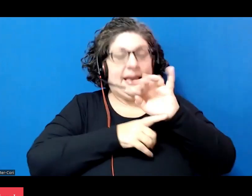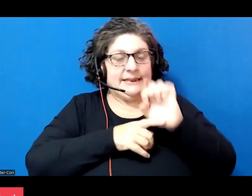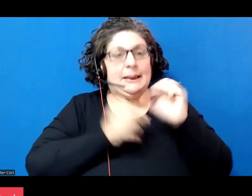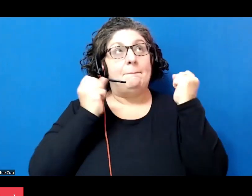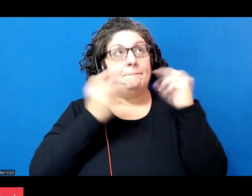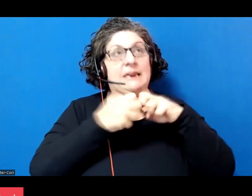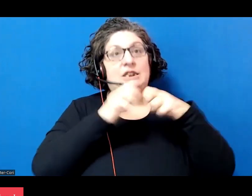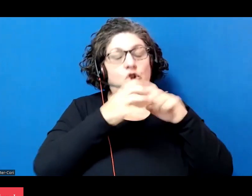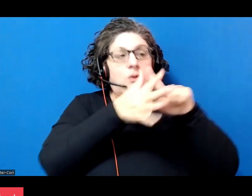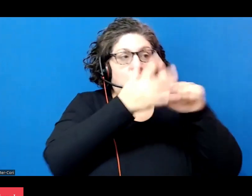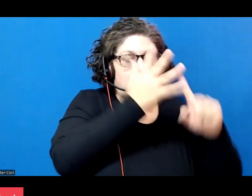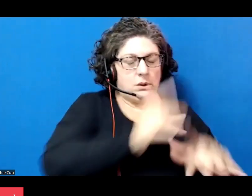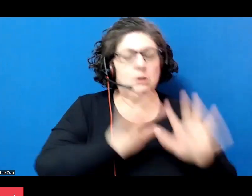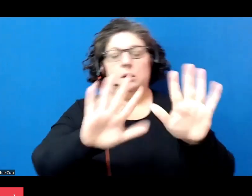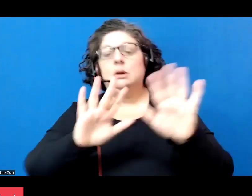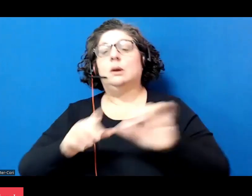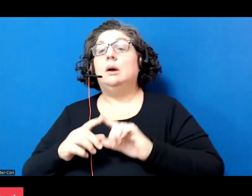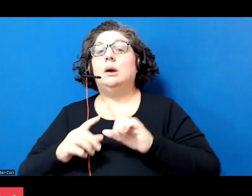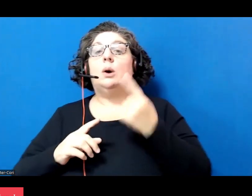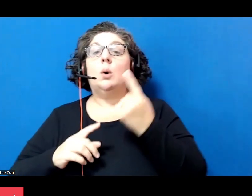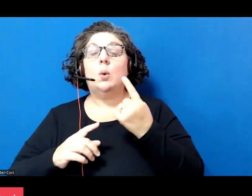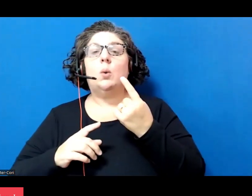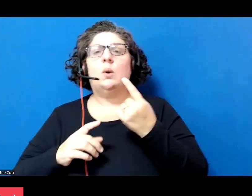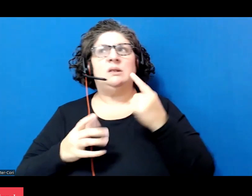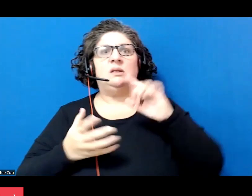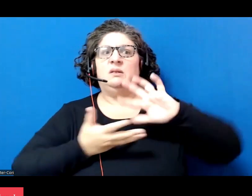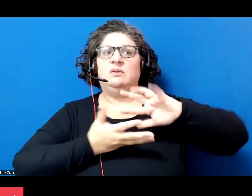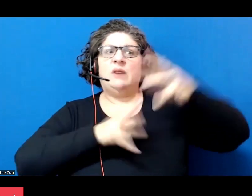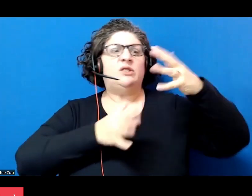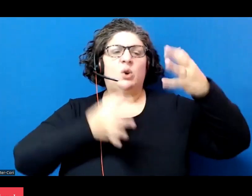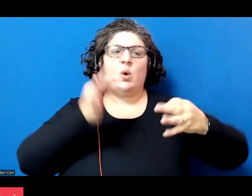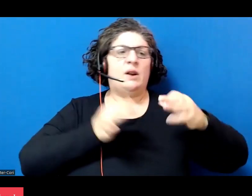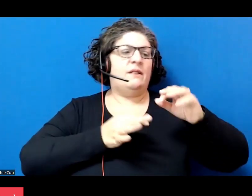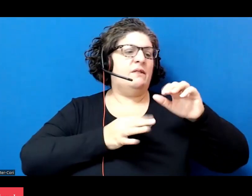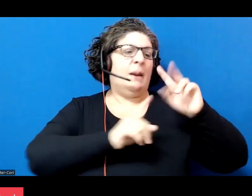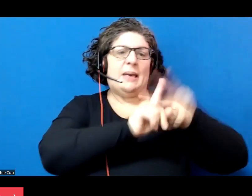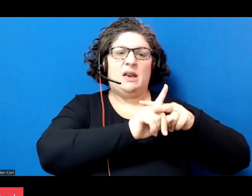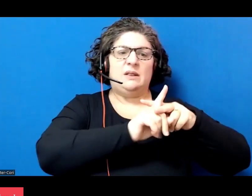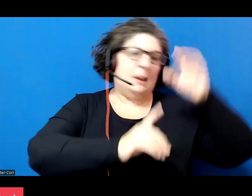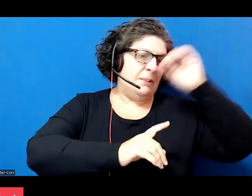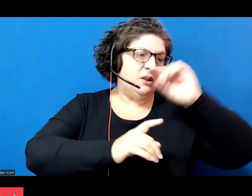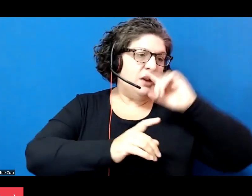There was a remarkably fractured Court of Appeals opinion that consisted of 6 separate